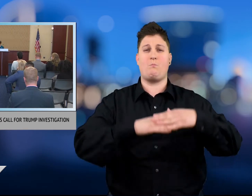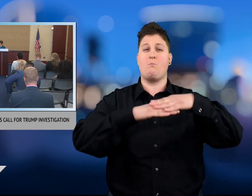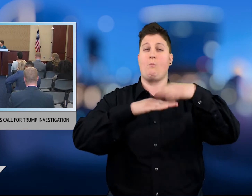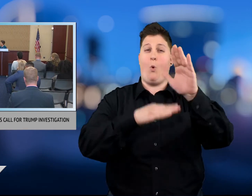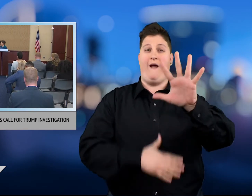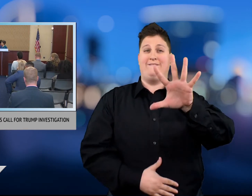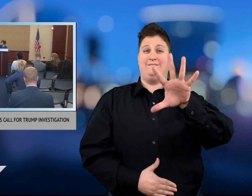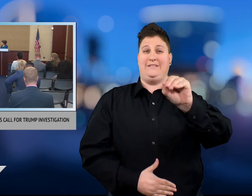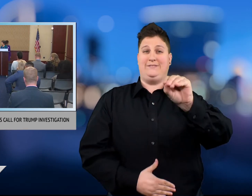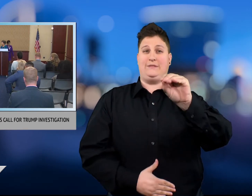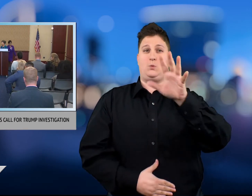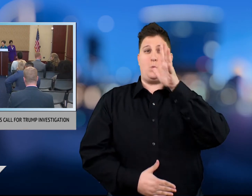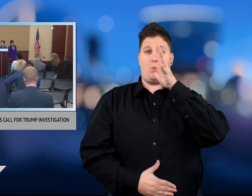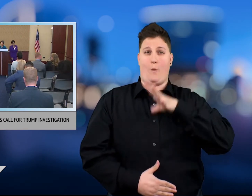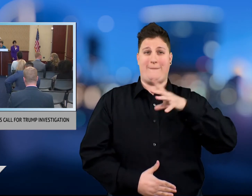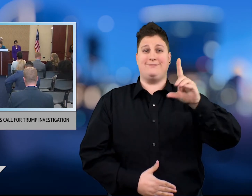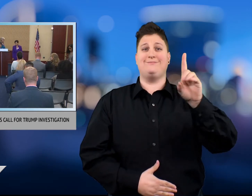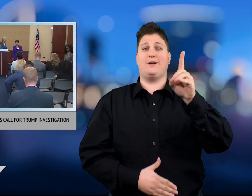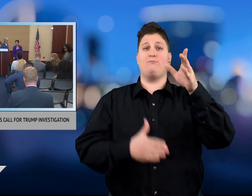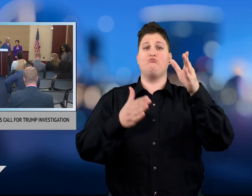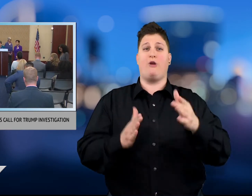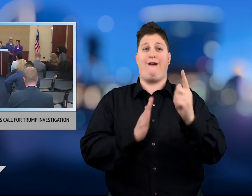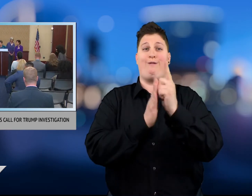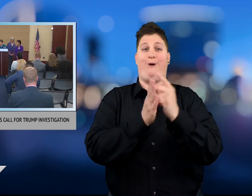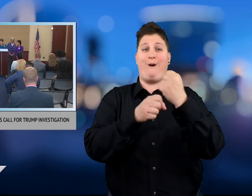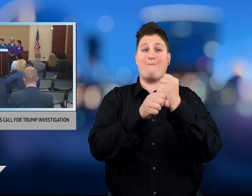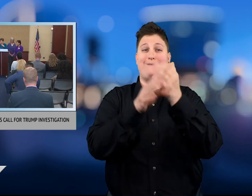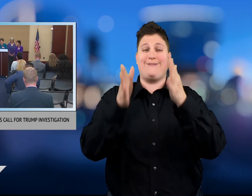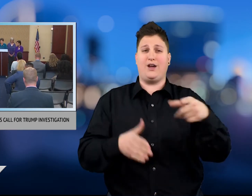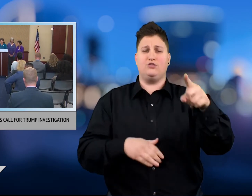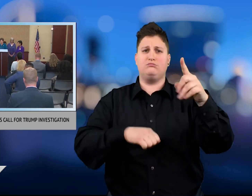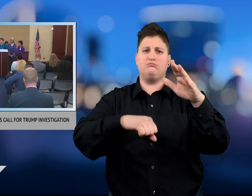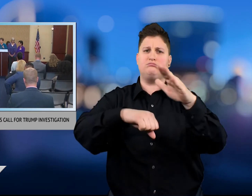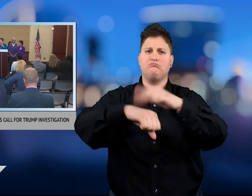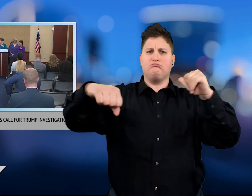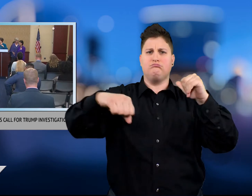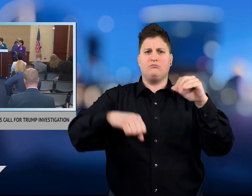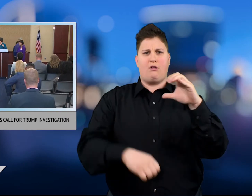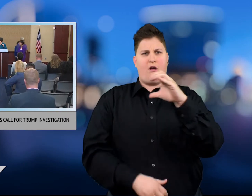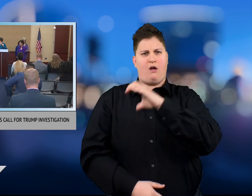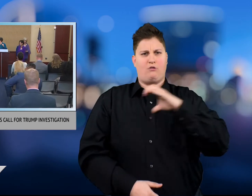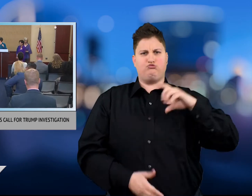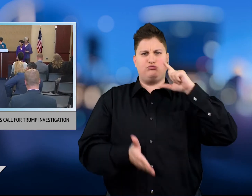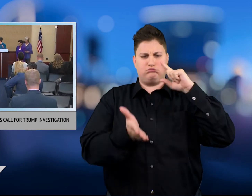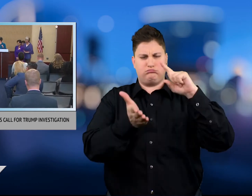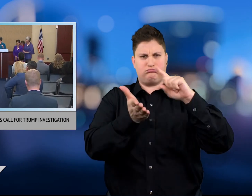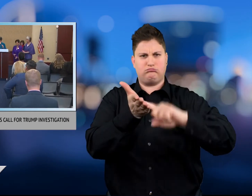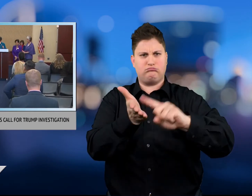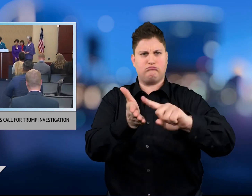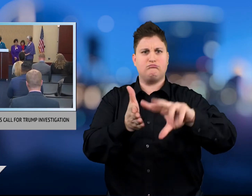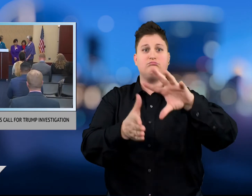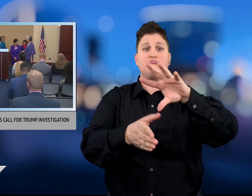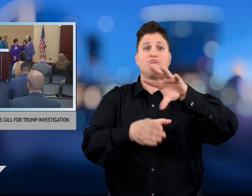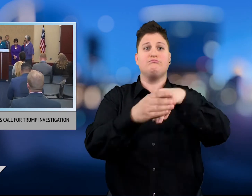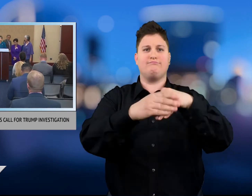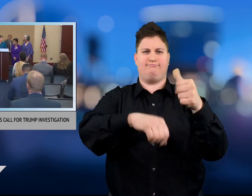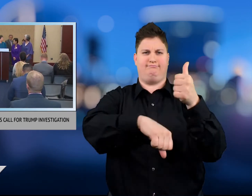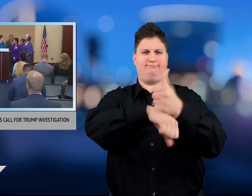More than 50 female Democratic lawmakers are calling on Congress to investigate allegations